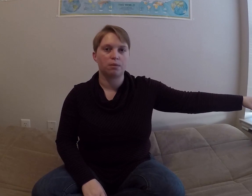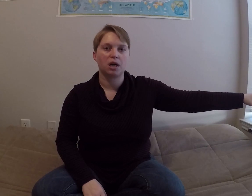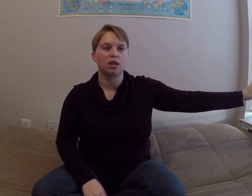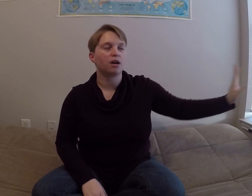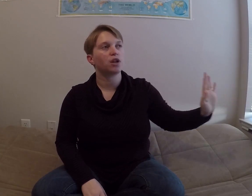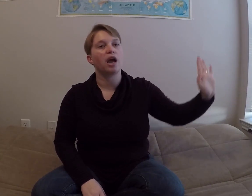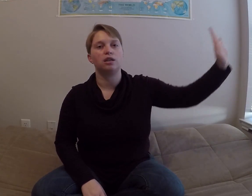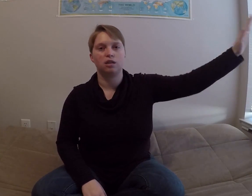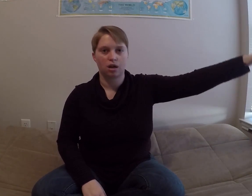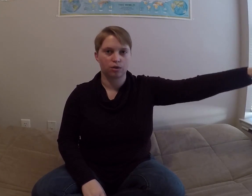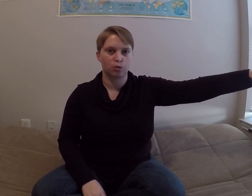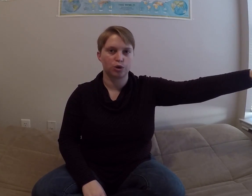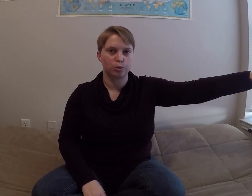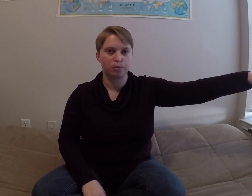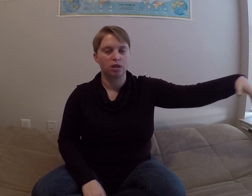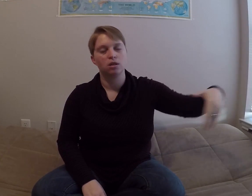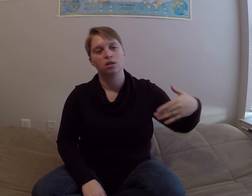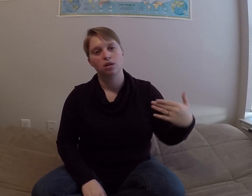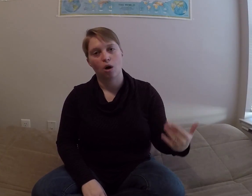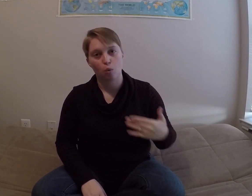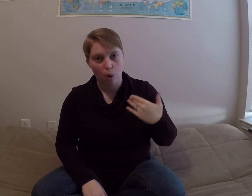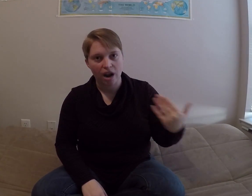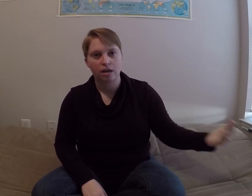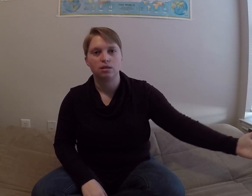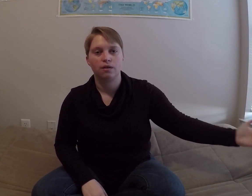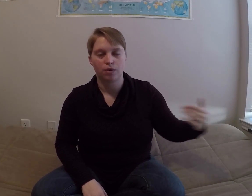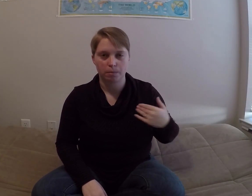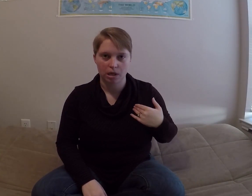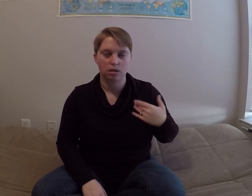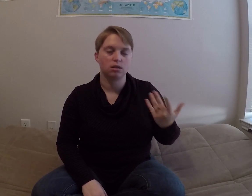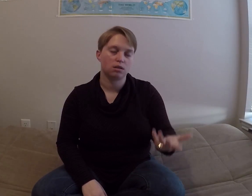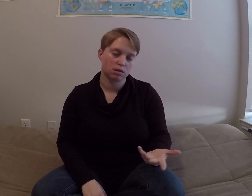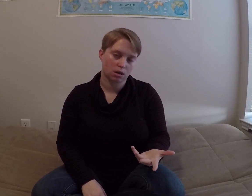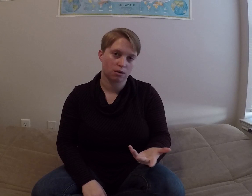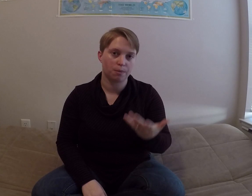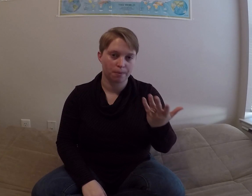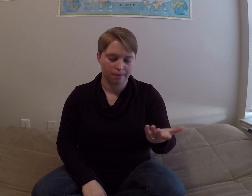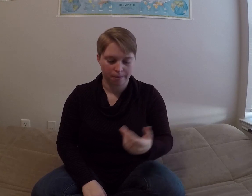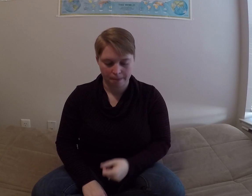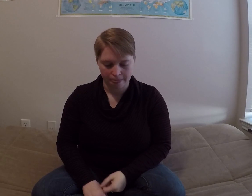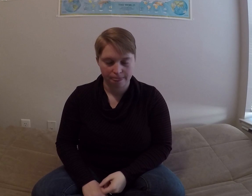on my left and in another room, away from me.